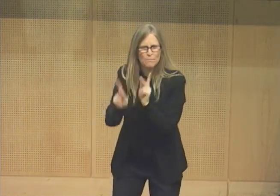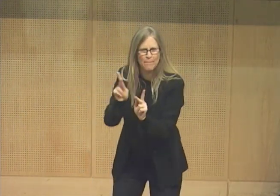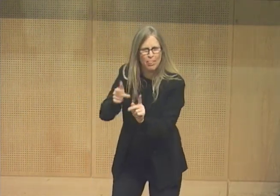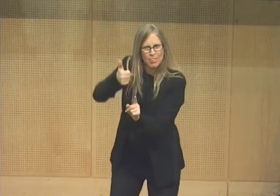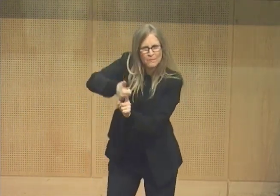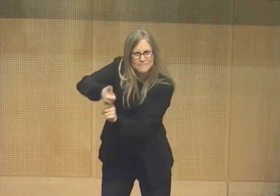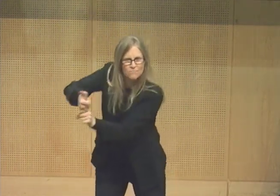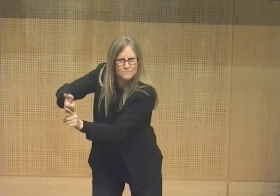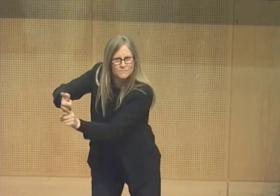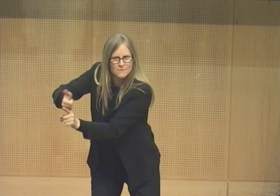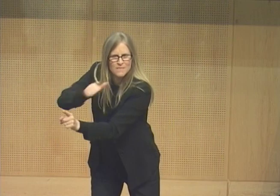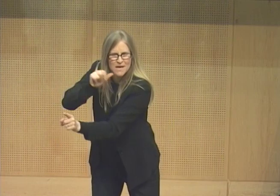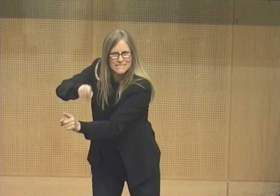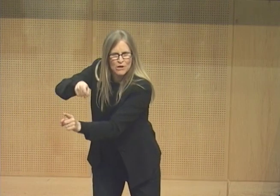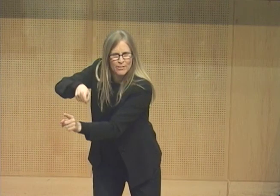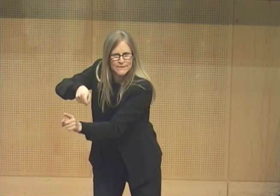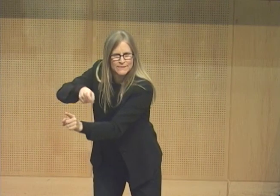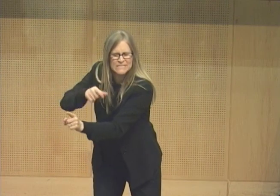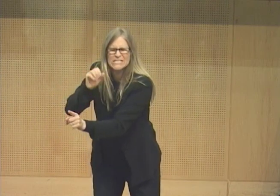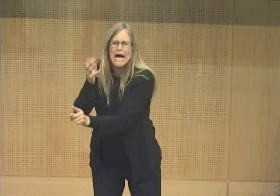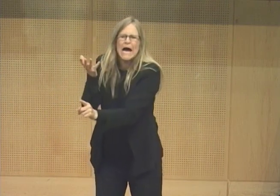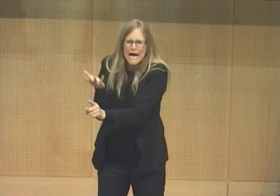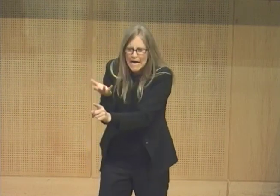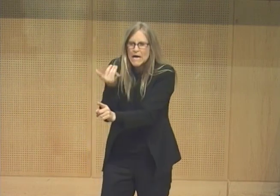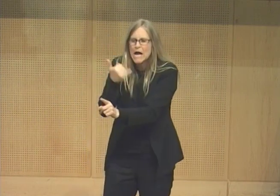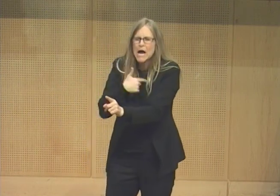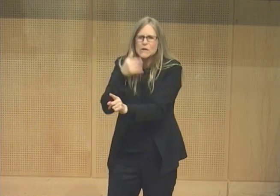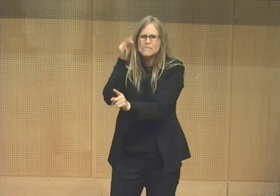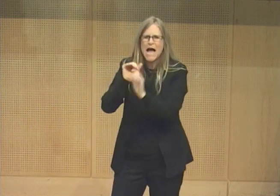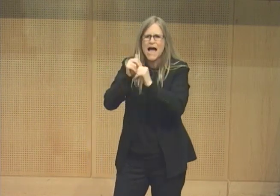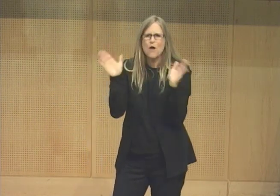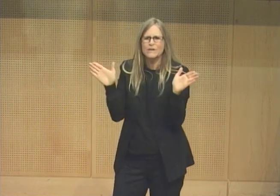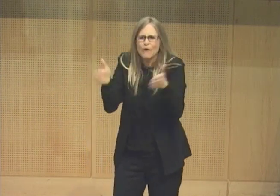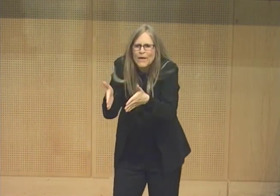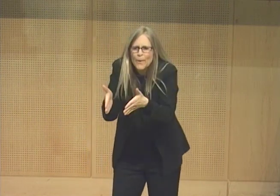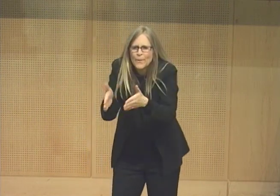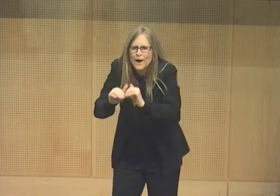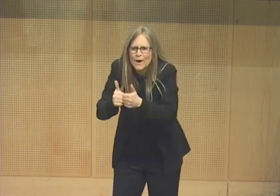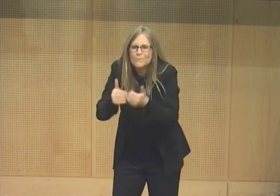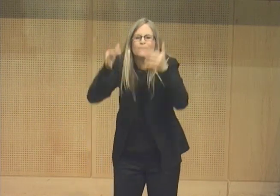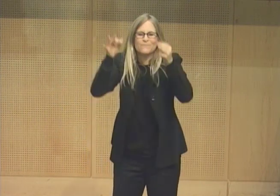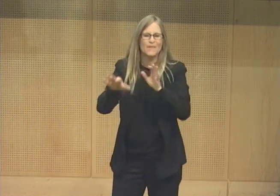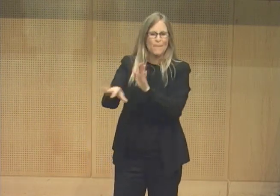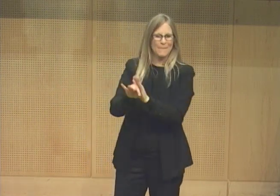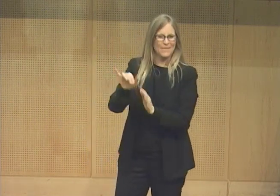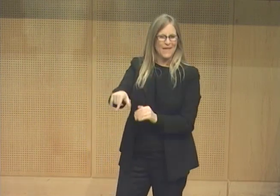and their experience in the world necessarily. So I had to figure out how to narrow that focus.